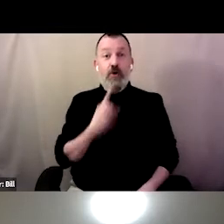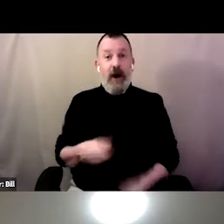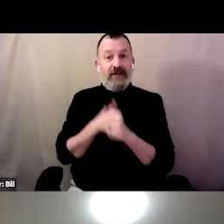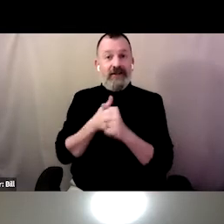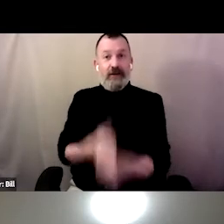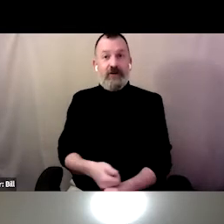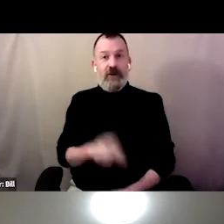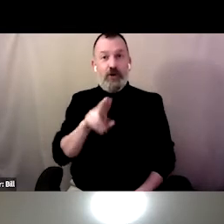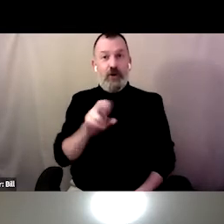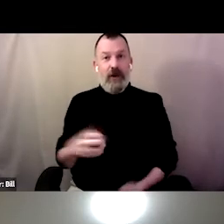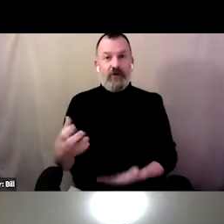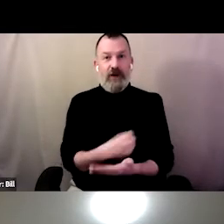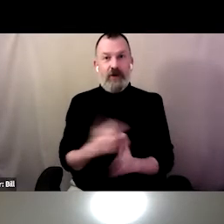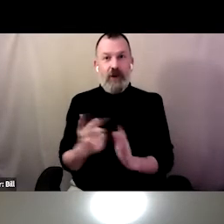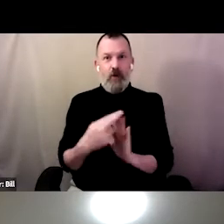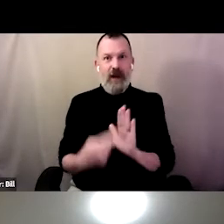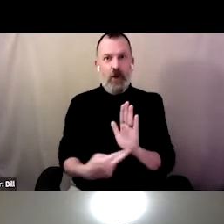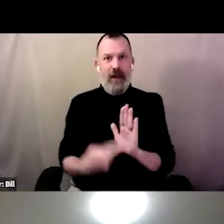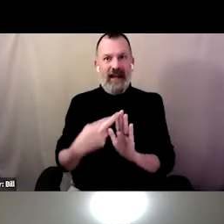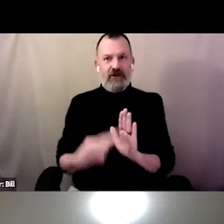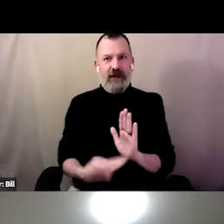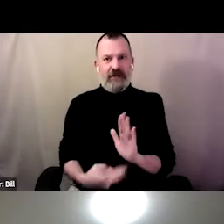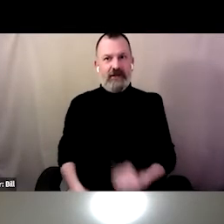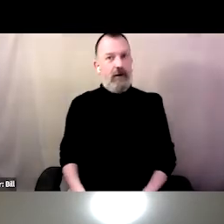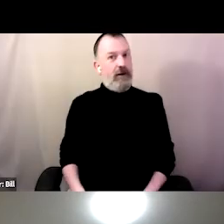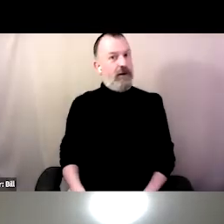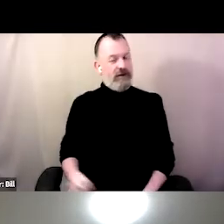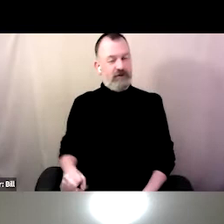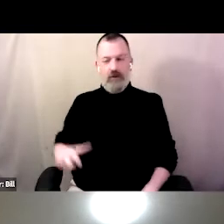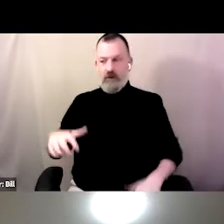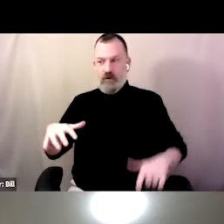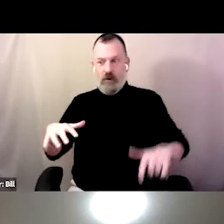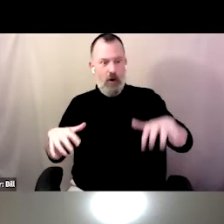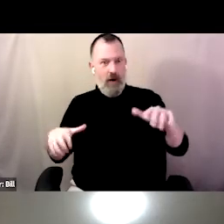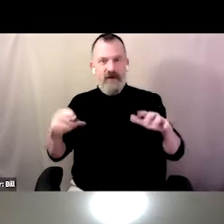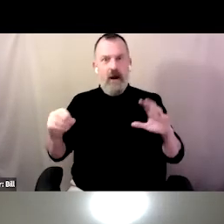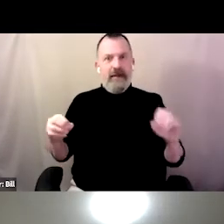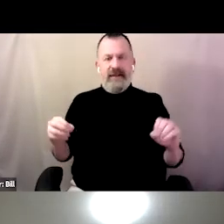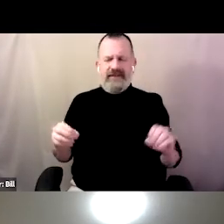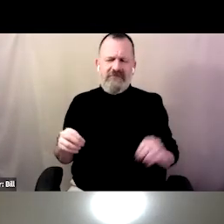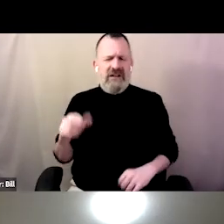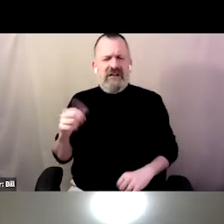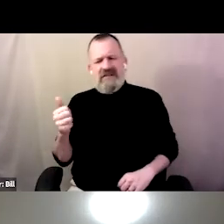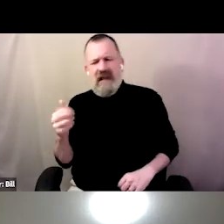So there's a whole ground swell of companies, you know, mostly 1015 person shops that have